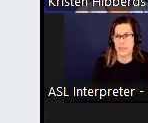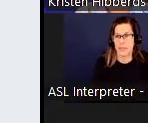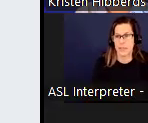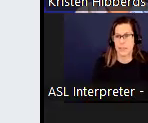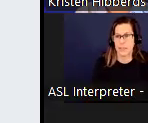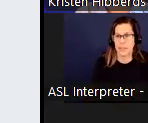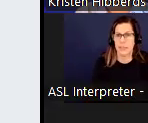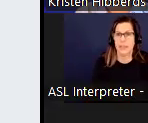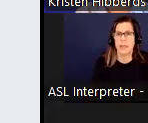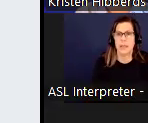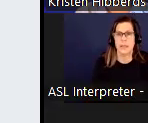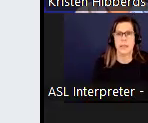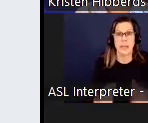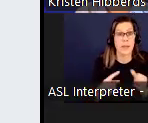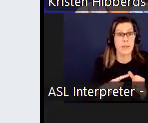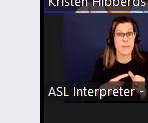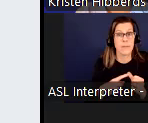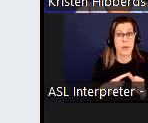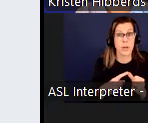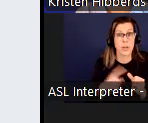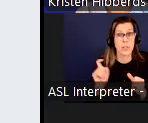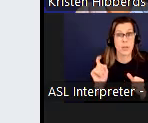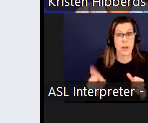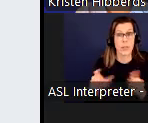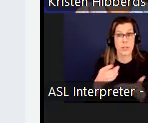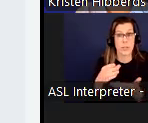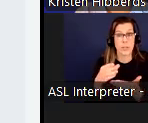1st, I had a you know, question in the section before that I